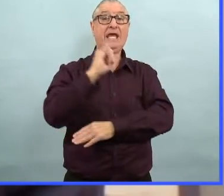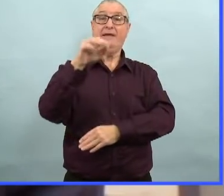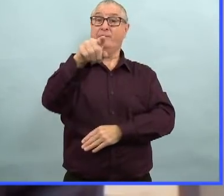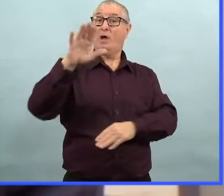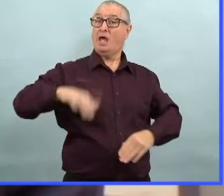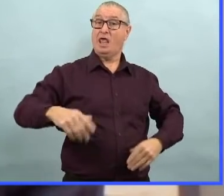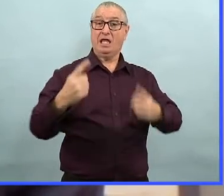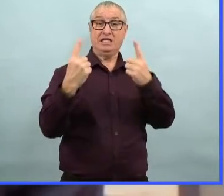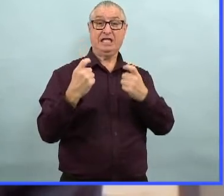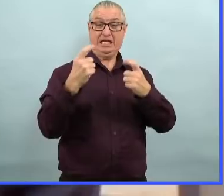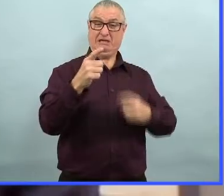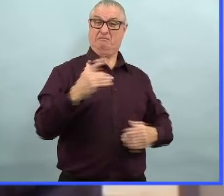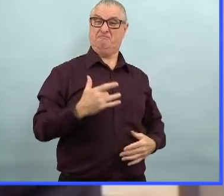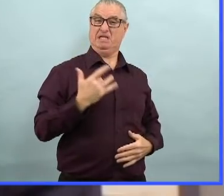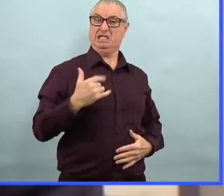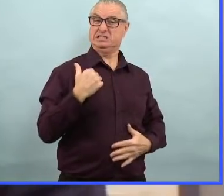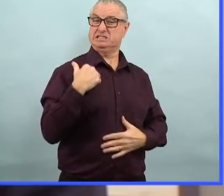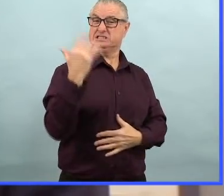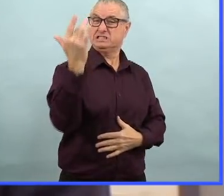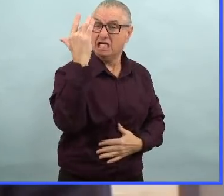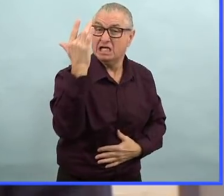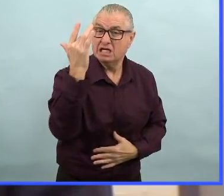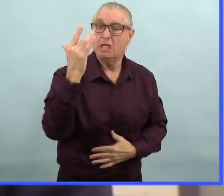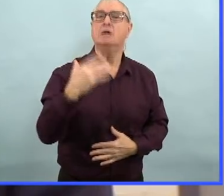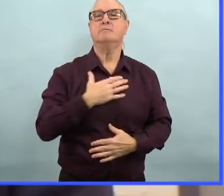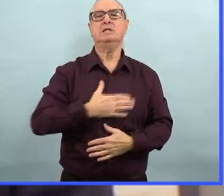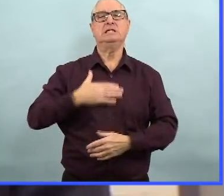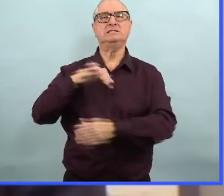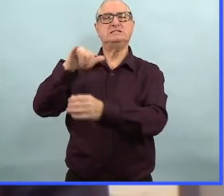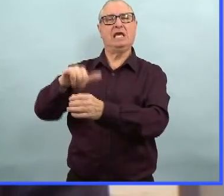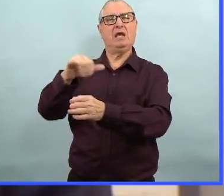when you do go for testing we have to expect some of those longer lineups although